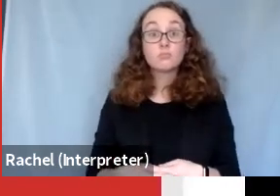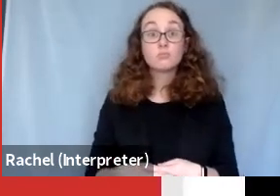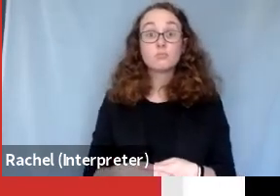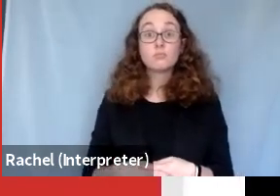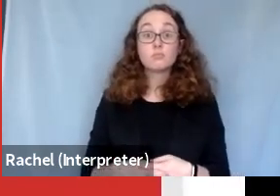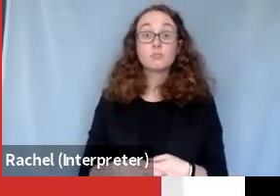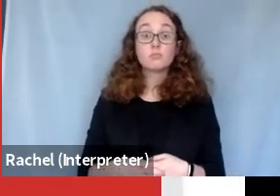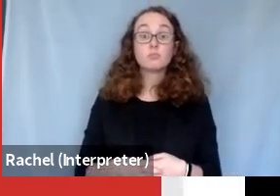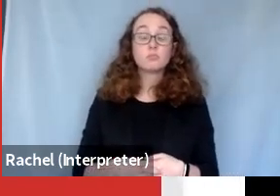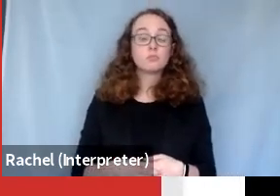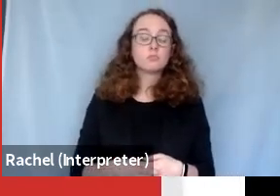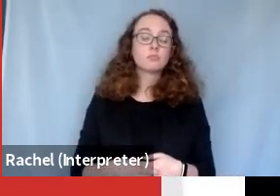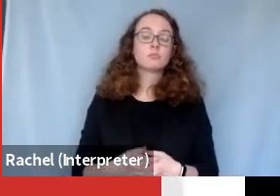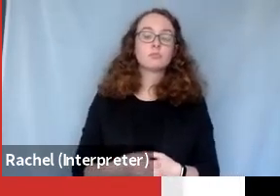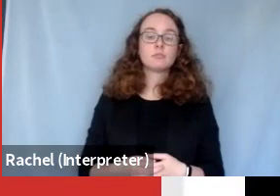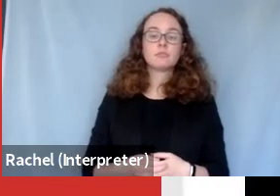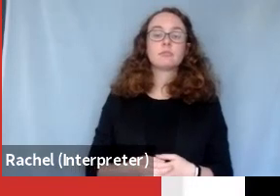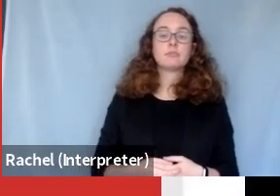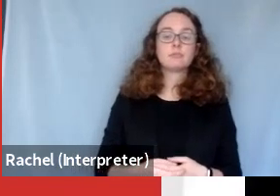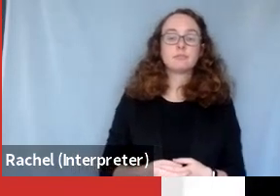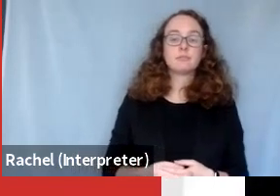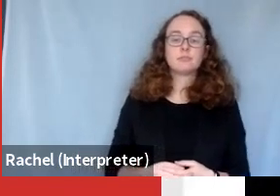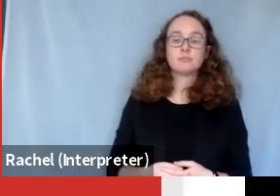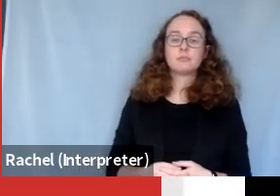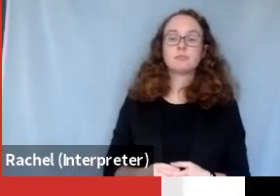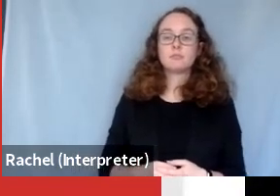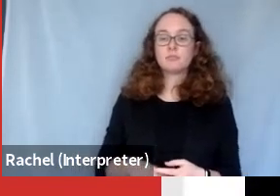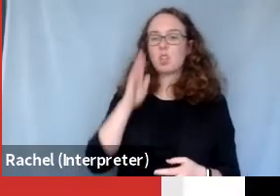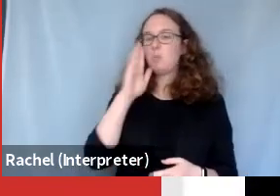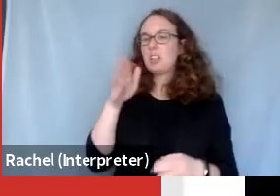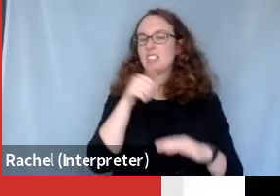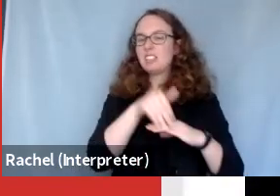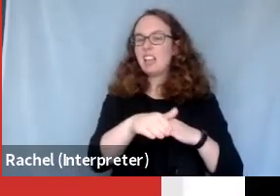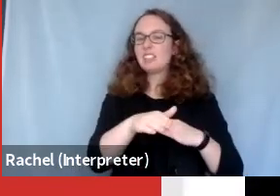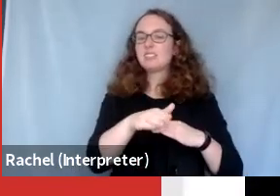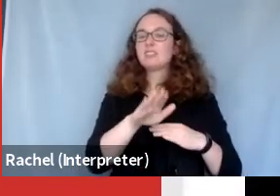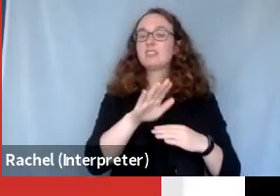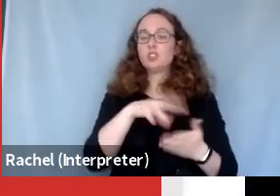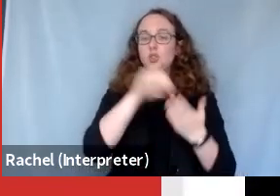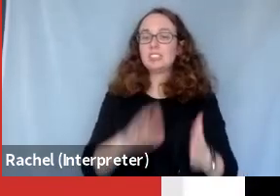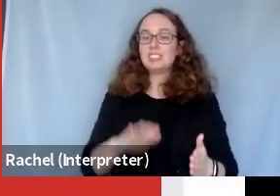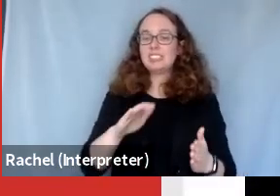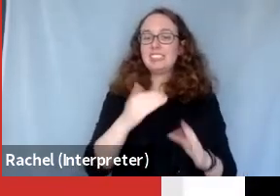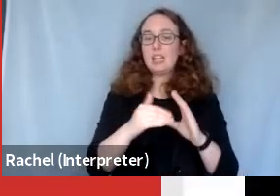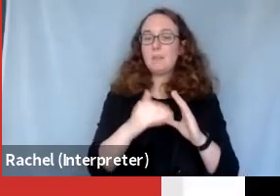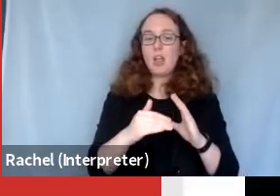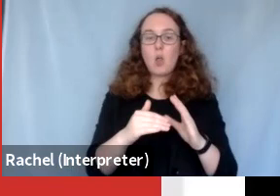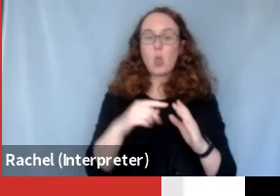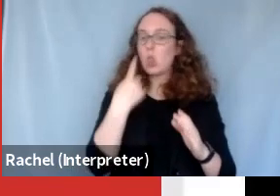Let me put the format to your student email as well so you guys can have that.